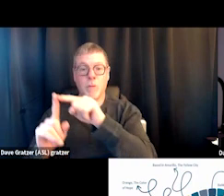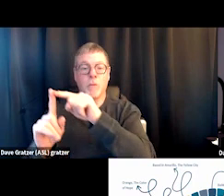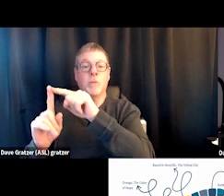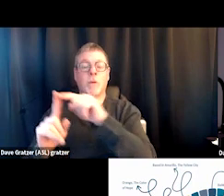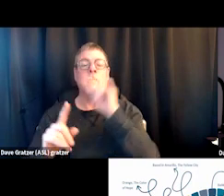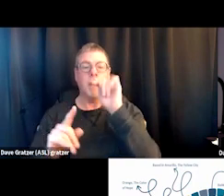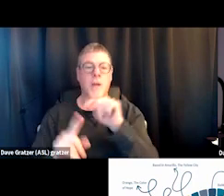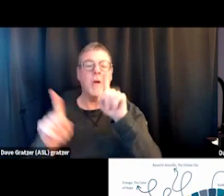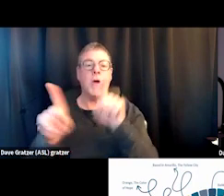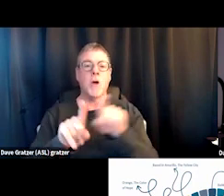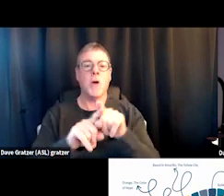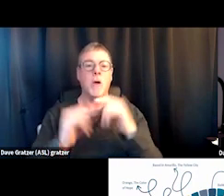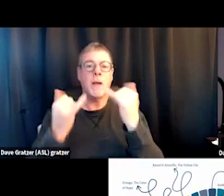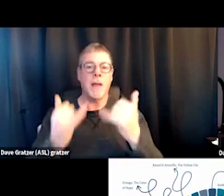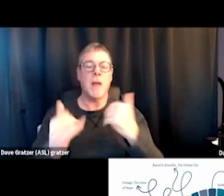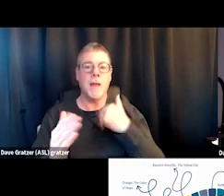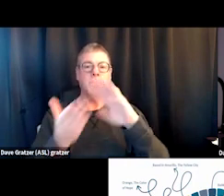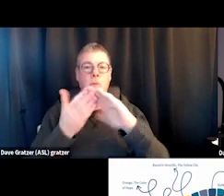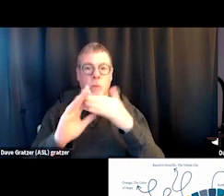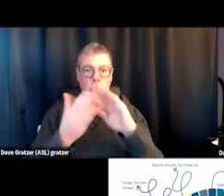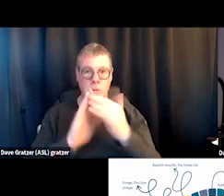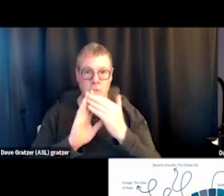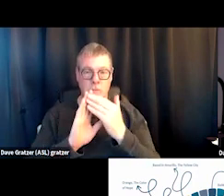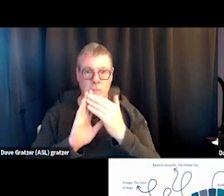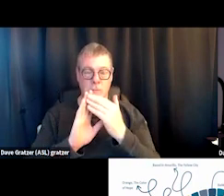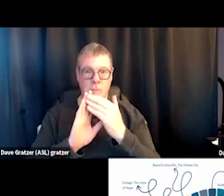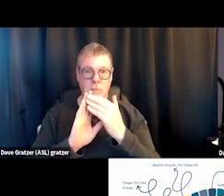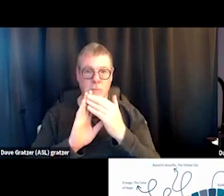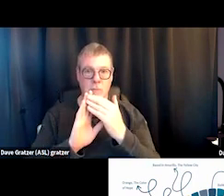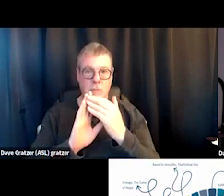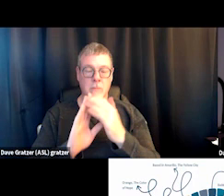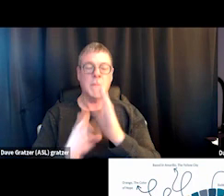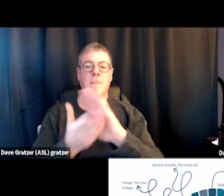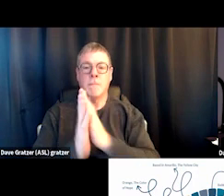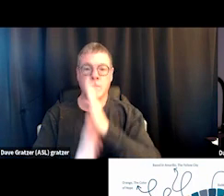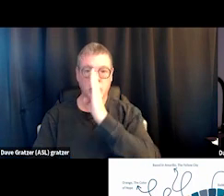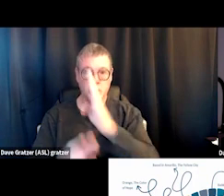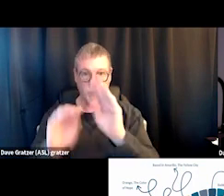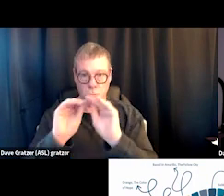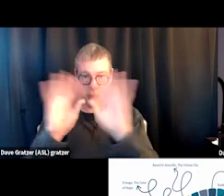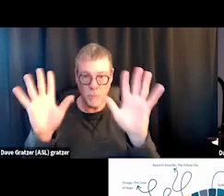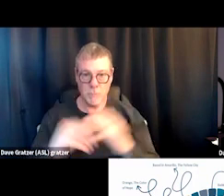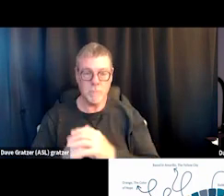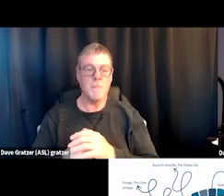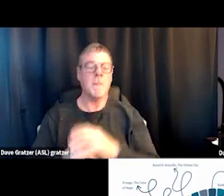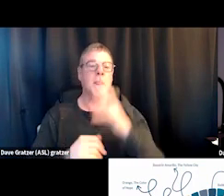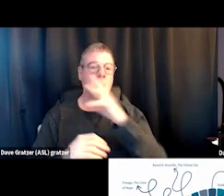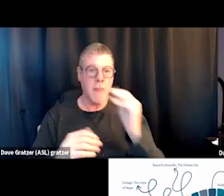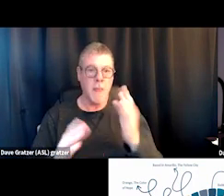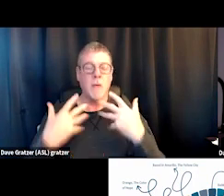they also now have a community, that they've gotten sober, they've entered and, you know, progressed in their recovery with,